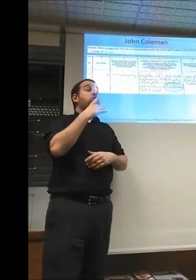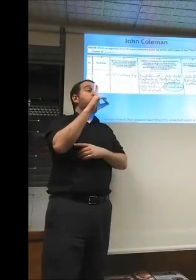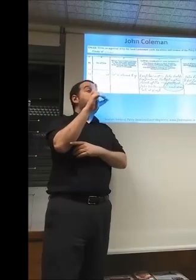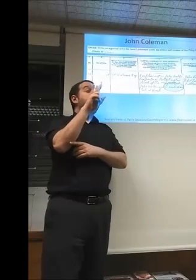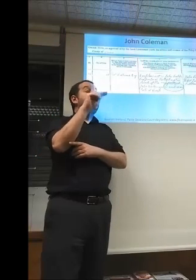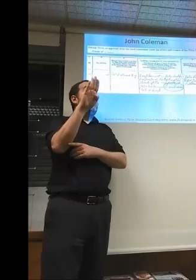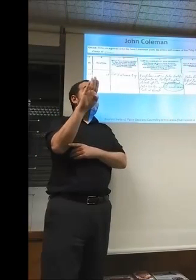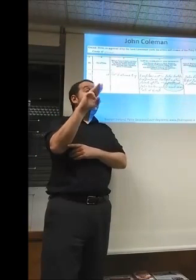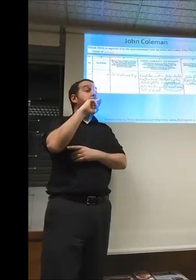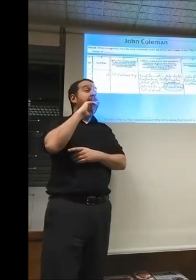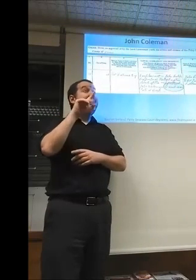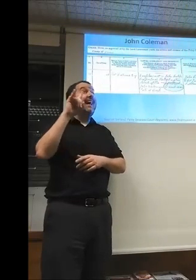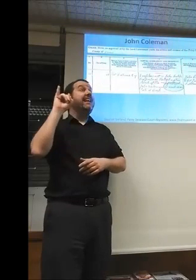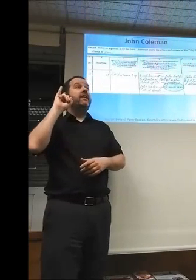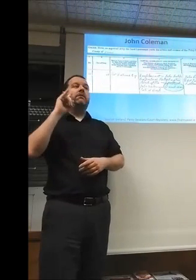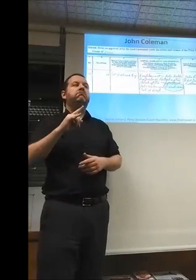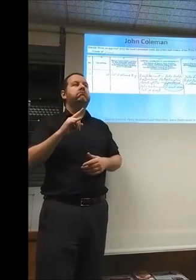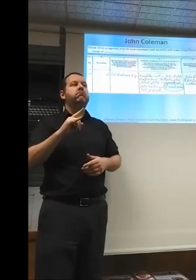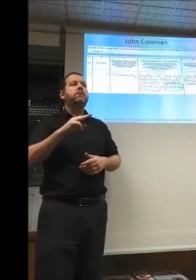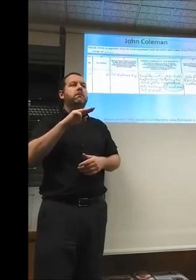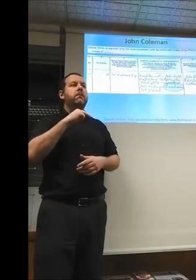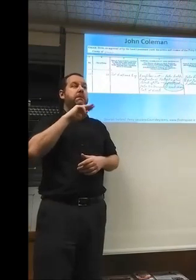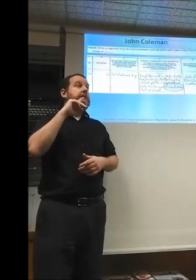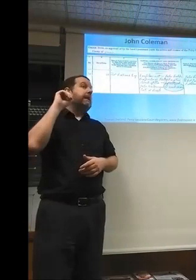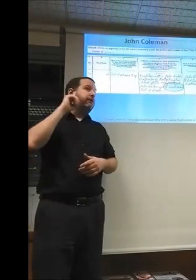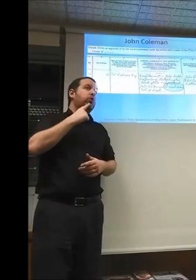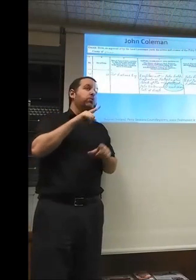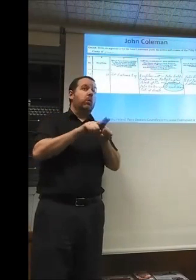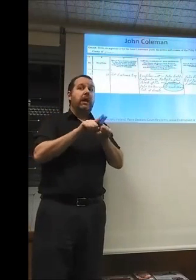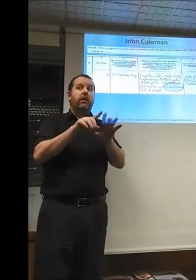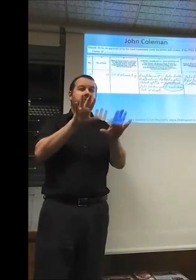To remain neutral?